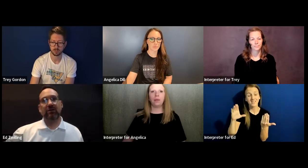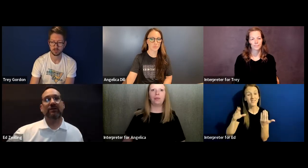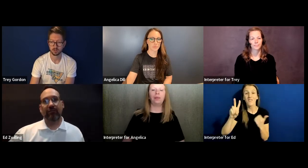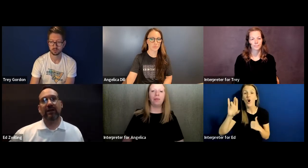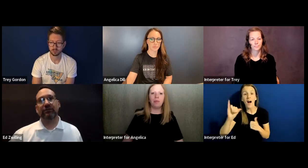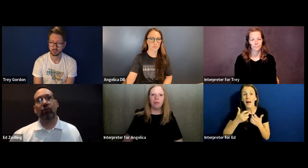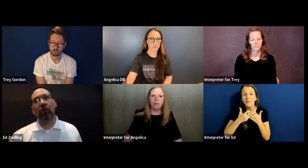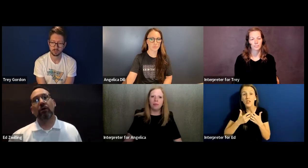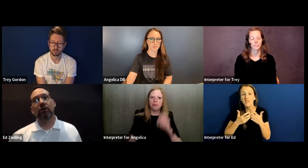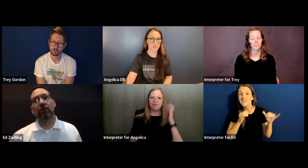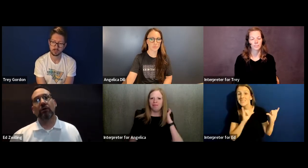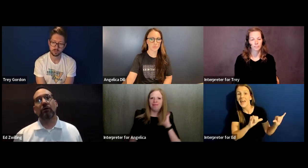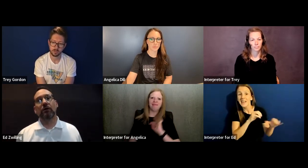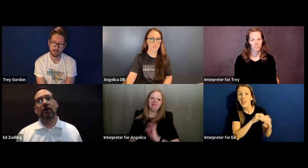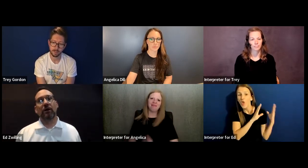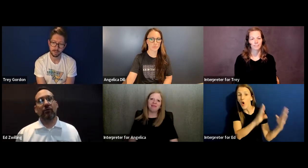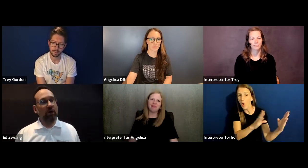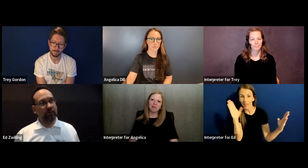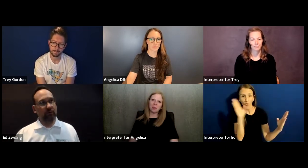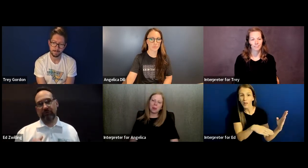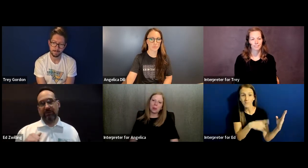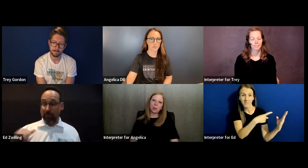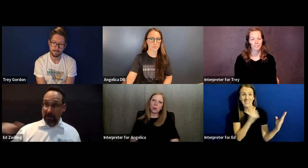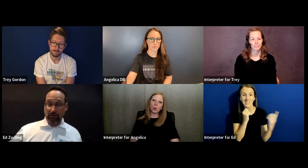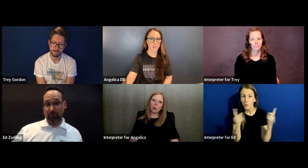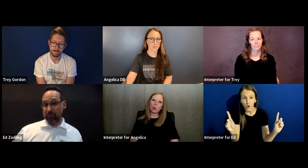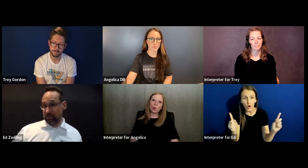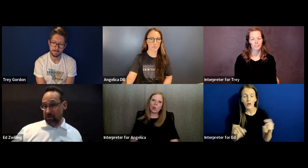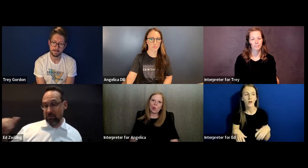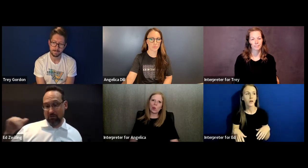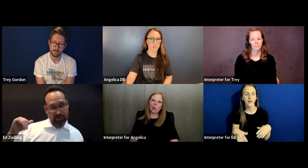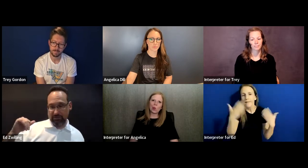couldn't ever get it to work whether it was a malfunction with the machine or because